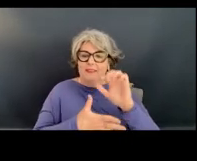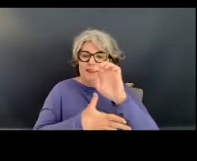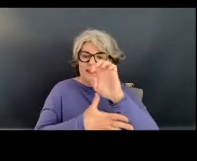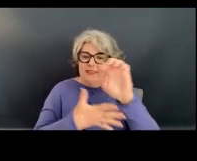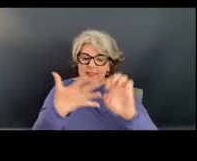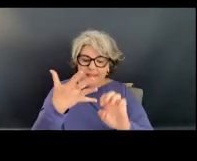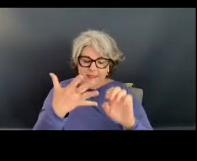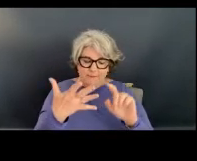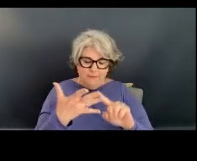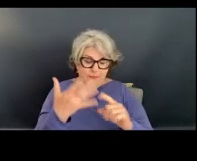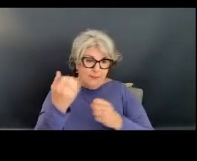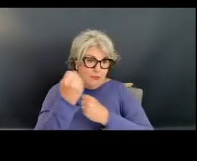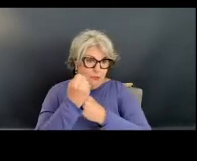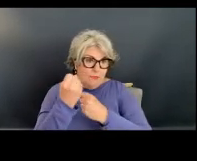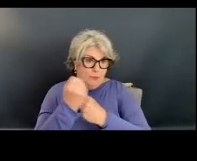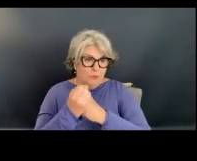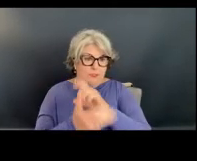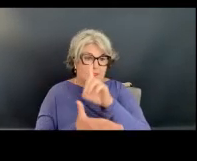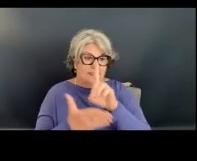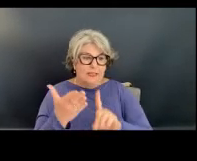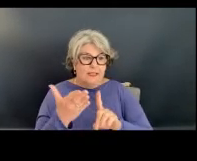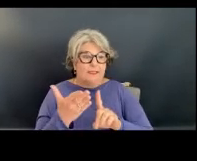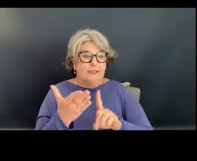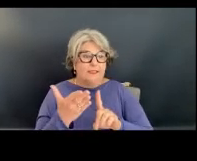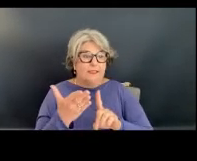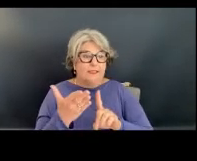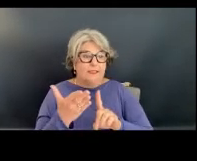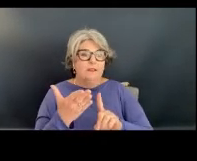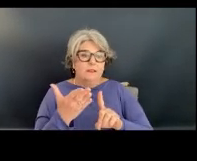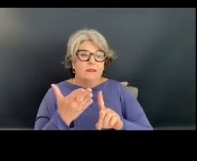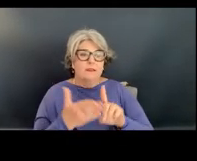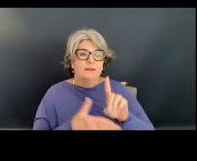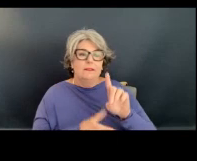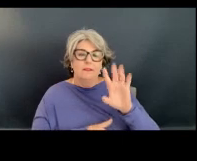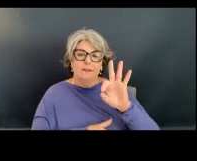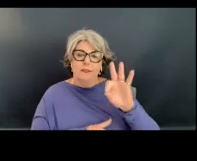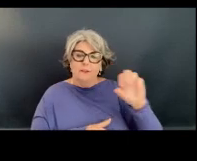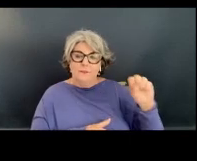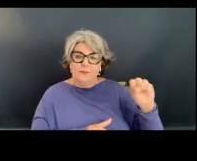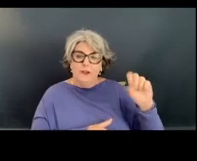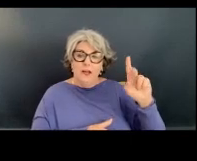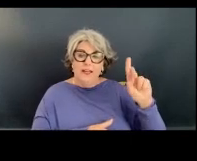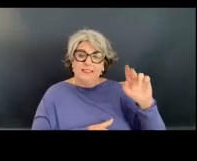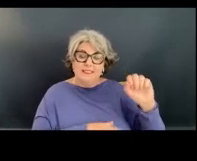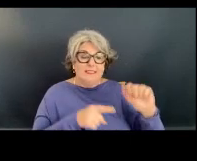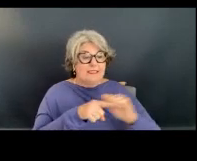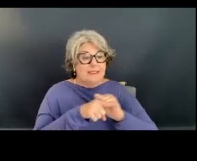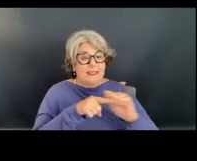They are supported in designing inquiry based lessons around these Foskits and then they practice those lessons in class.